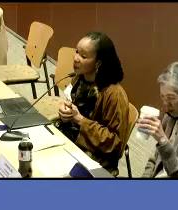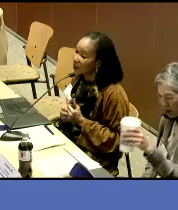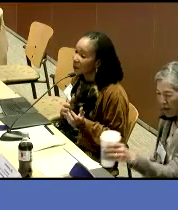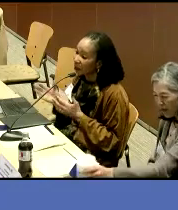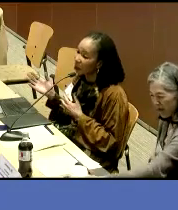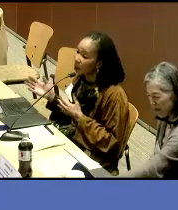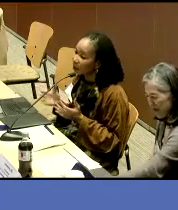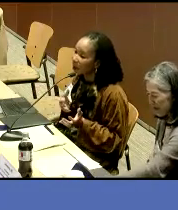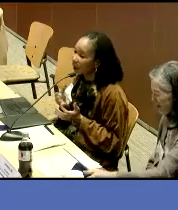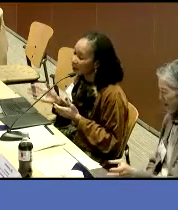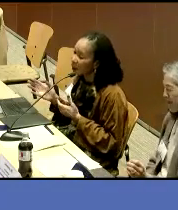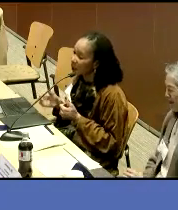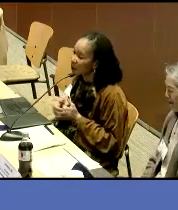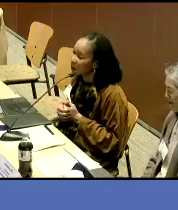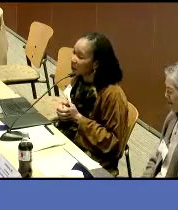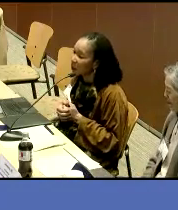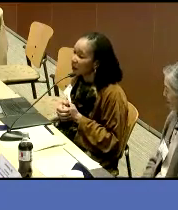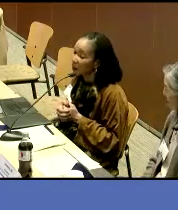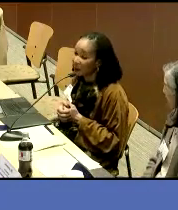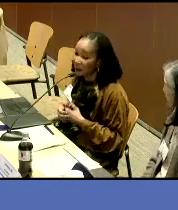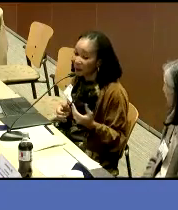so we really have known each other all of our career.